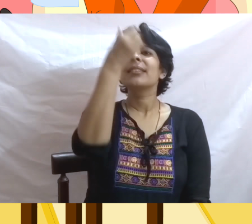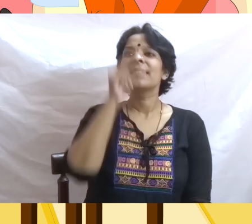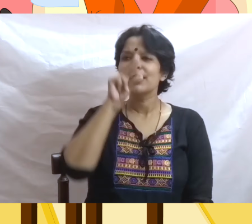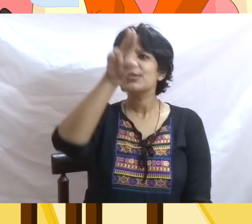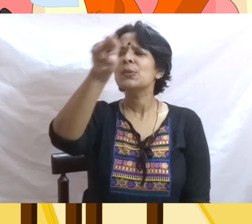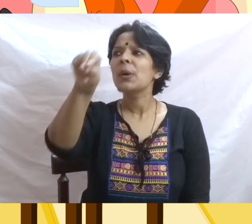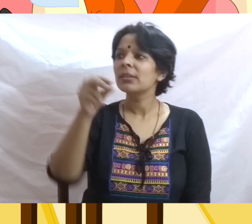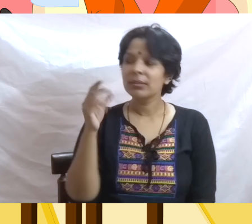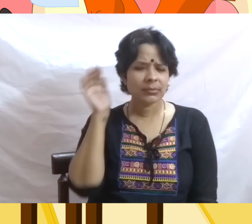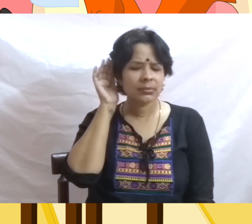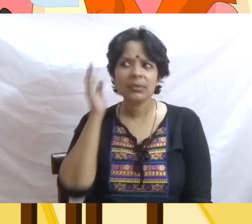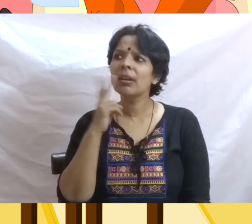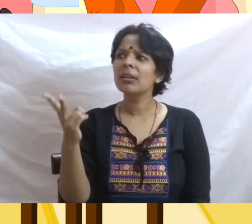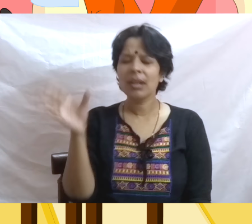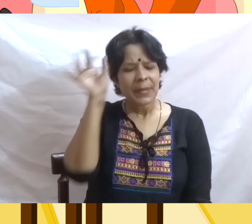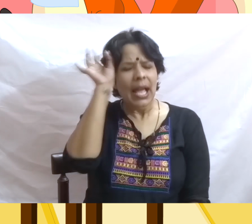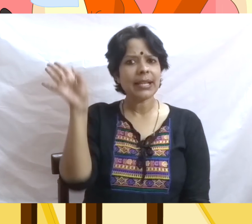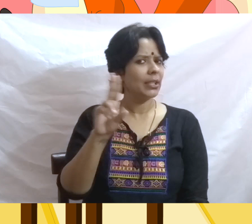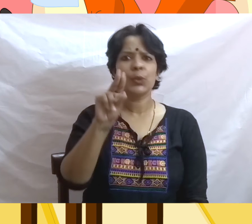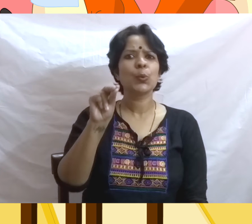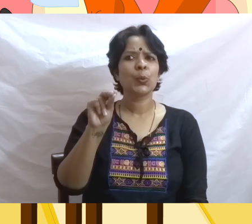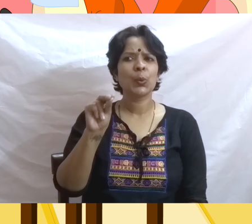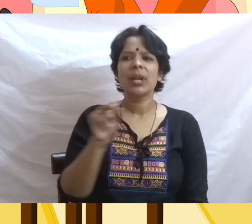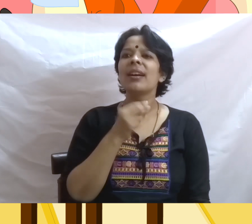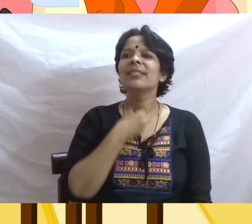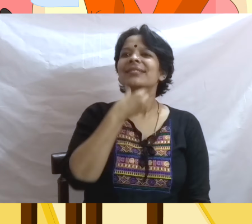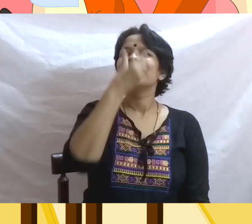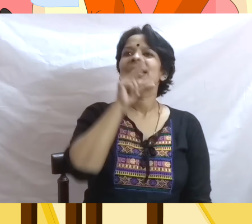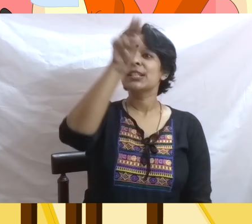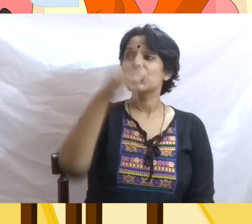The stork then calmly replied “Do not play tricks on your neighbours,